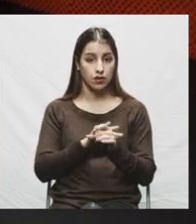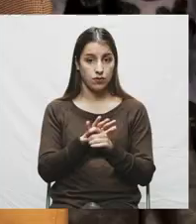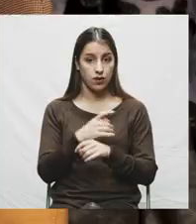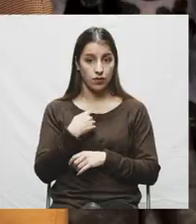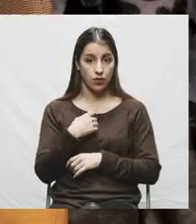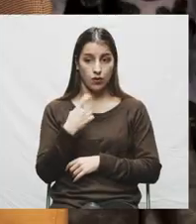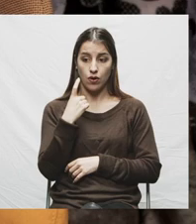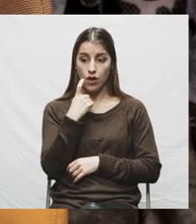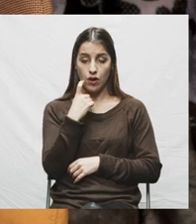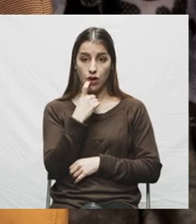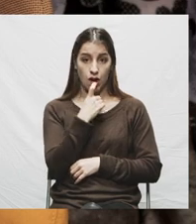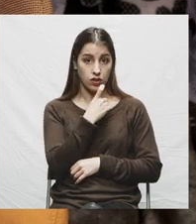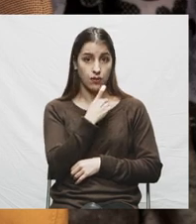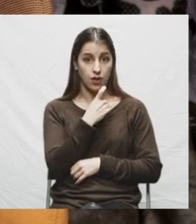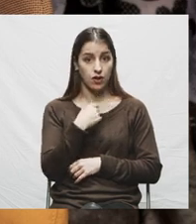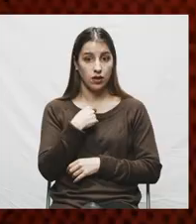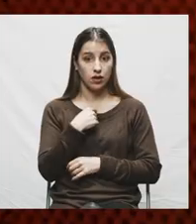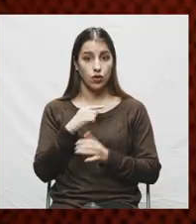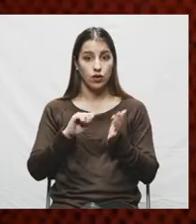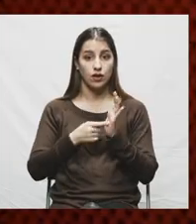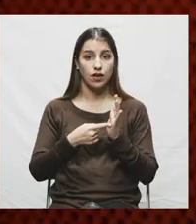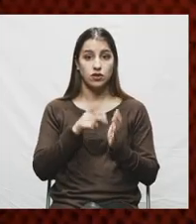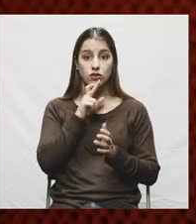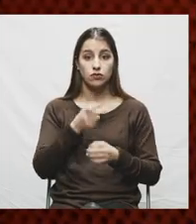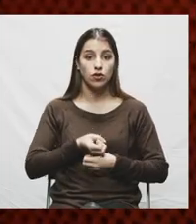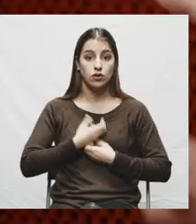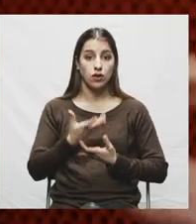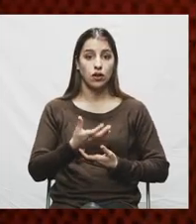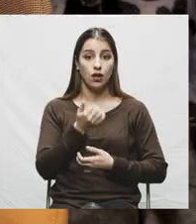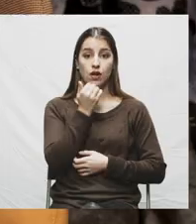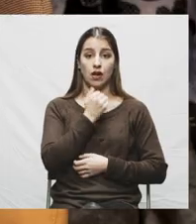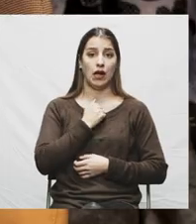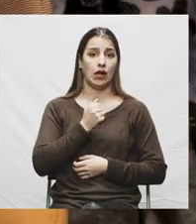I saw they got really scared with my reaction to the test. And so, from then on…